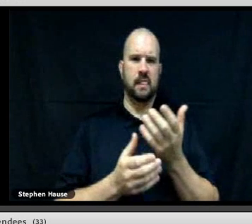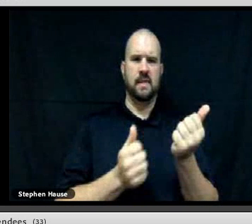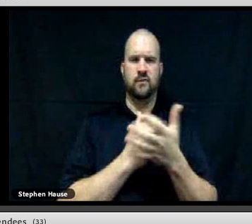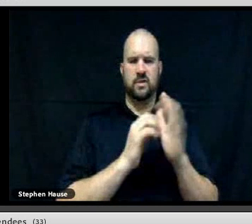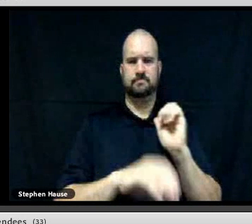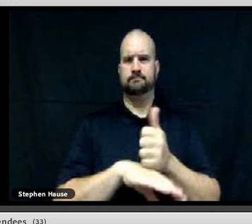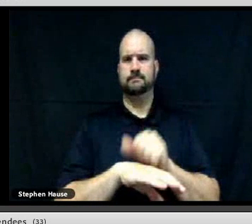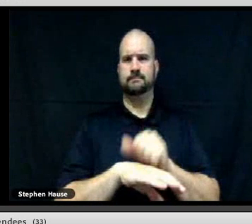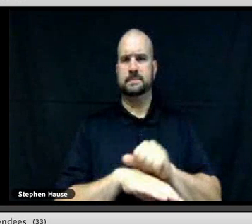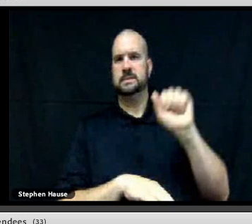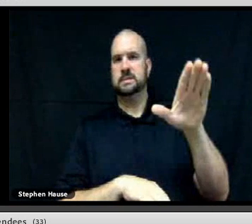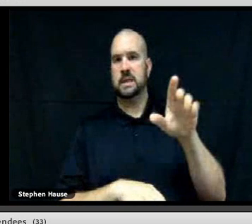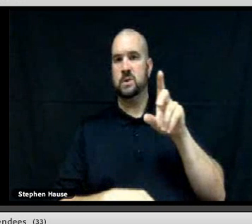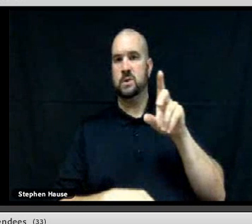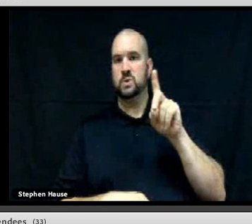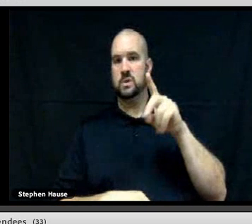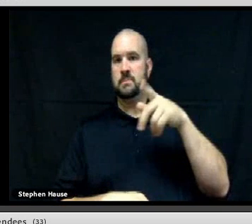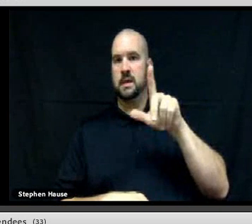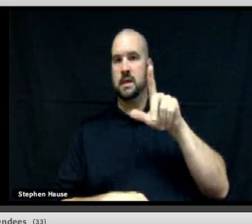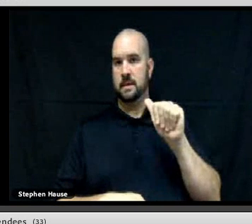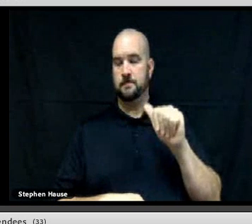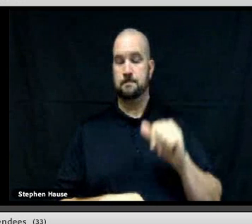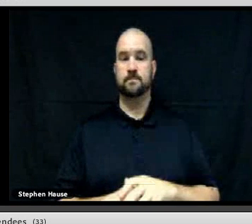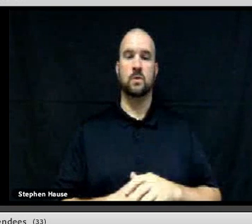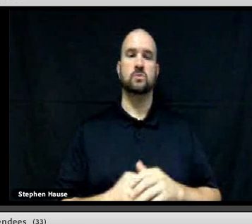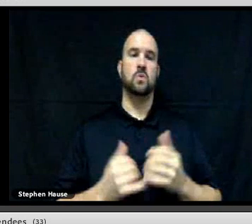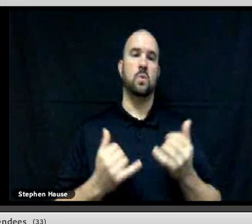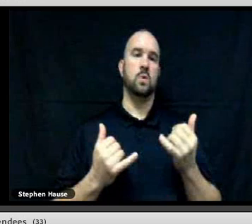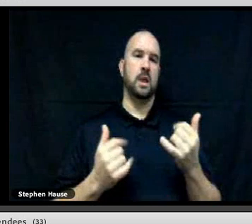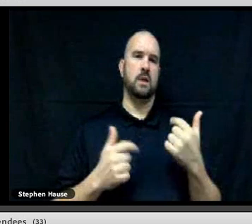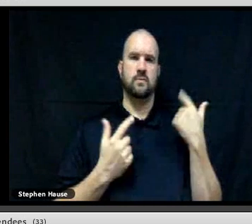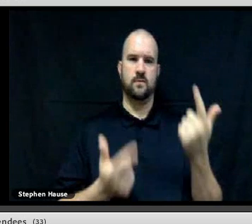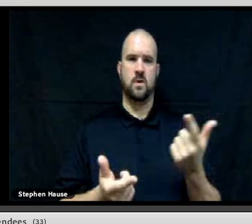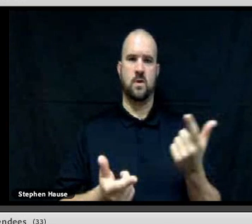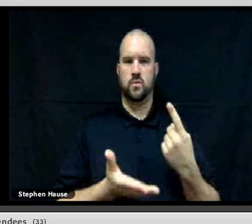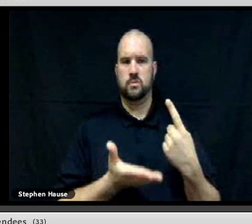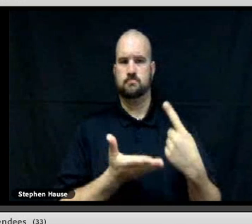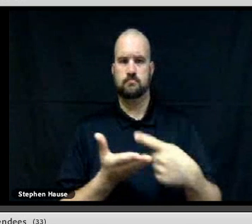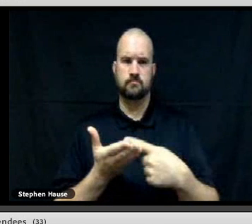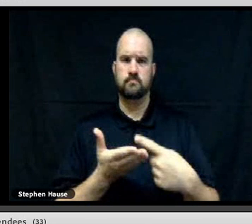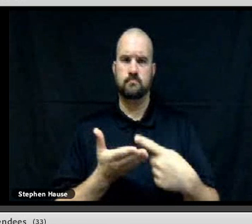So, what have we done so far? So, first, we became a real thing.